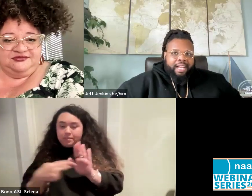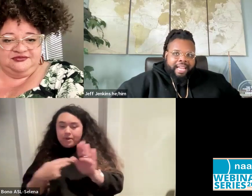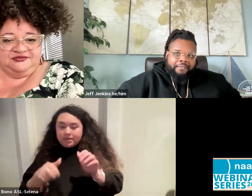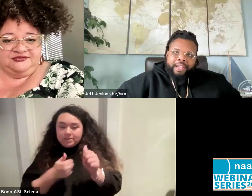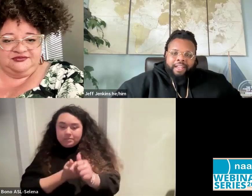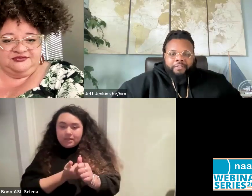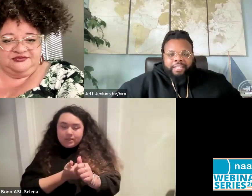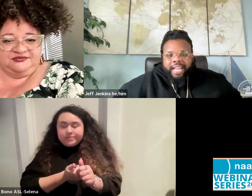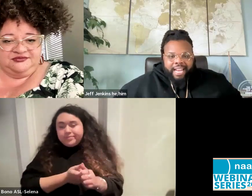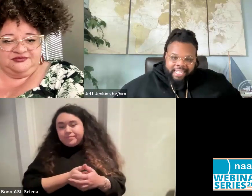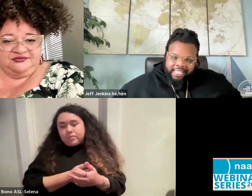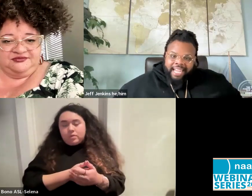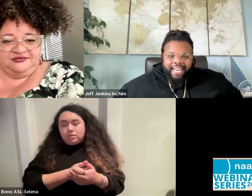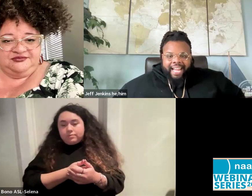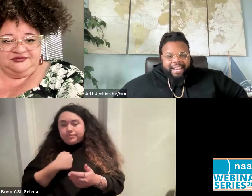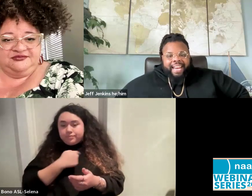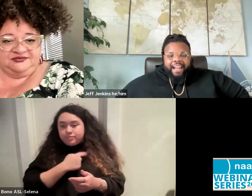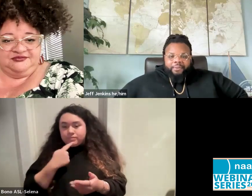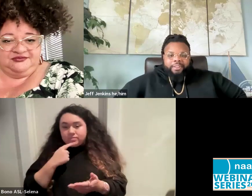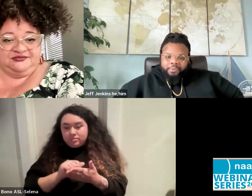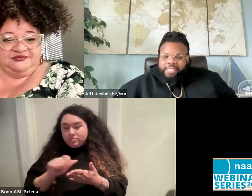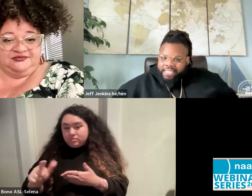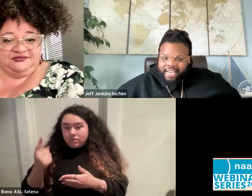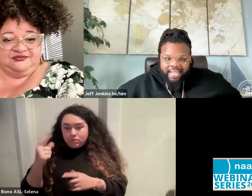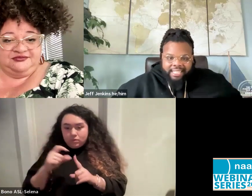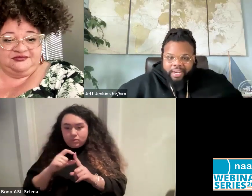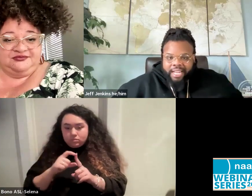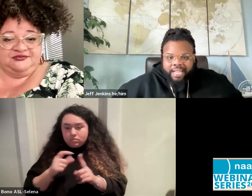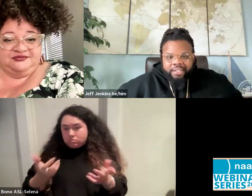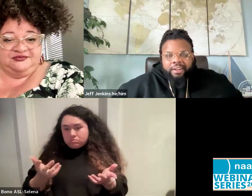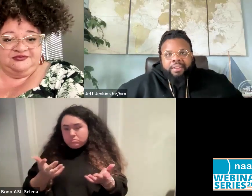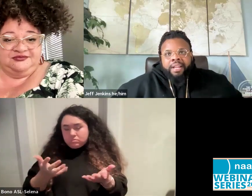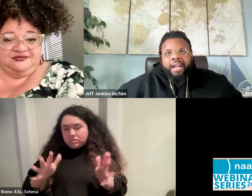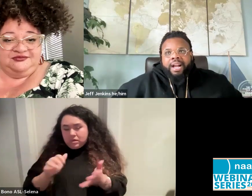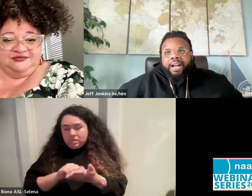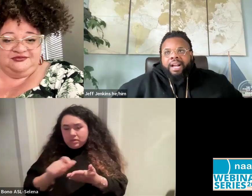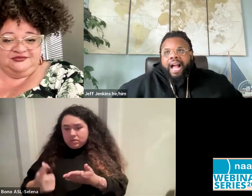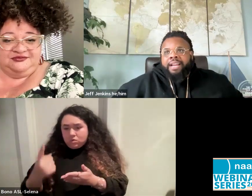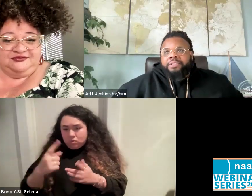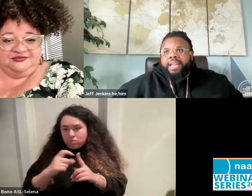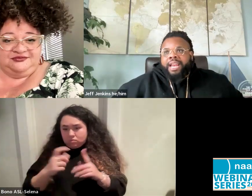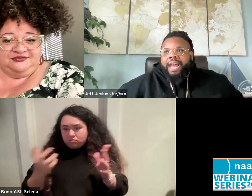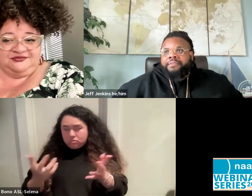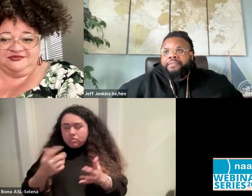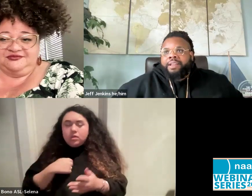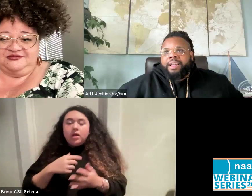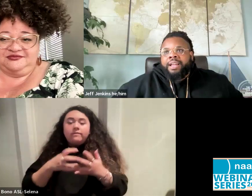Like if we we're saying that this is it that I will just say that this is what it is. You know, I do get a lot of